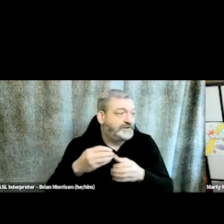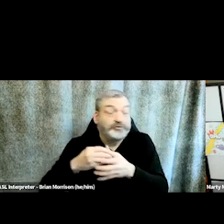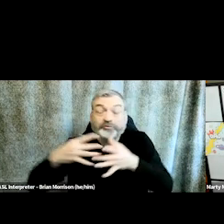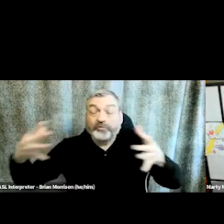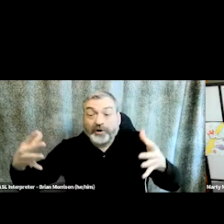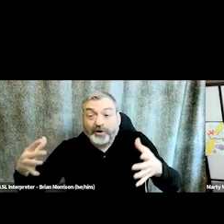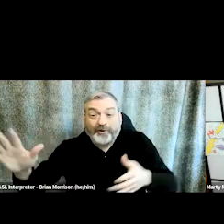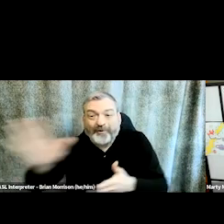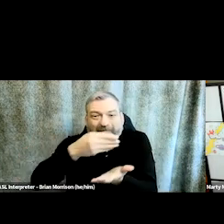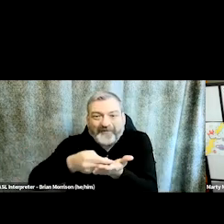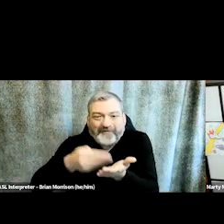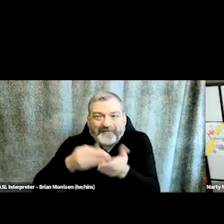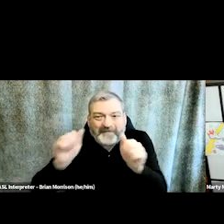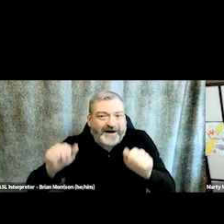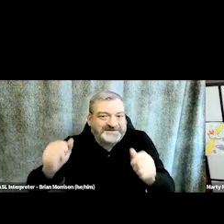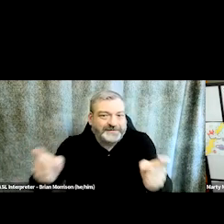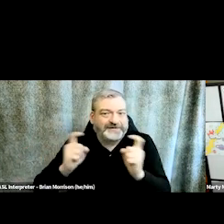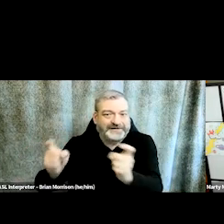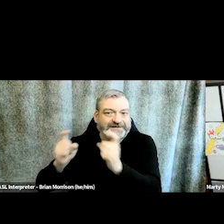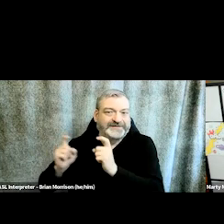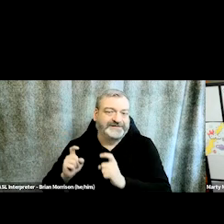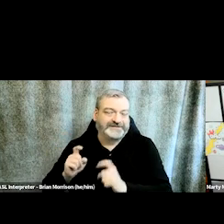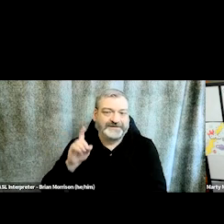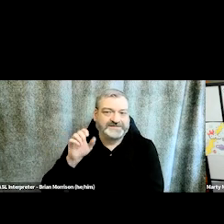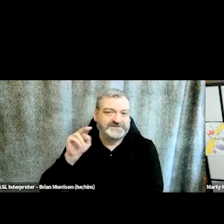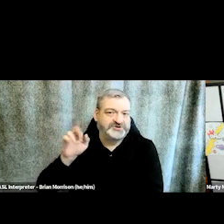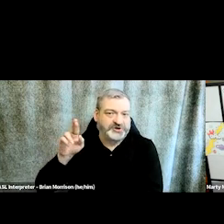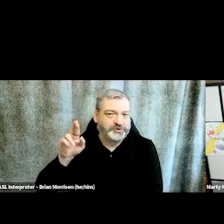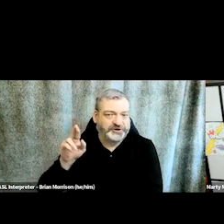that there are a lot of options to access information out there.